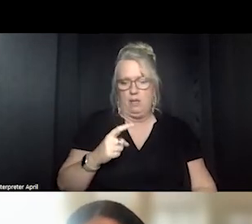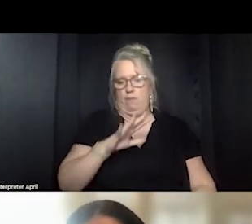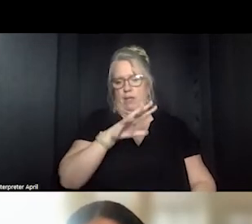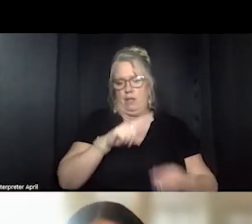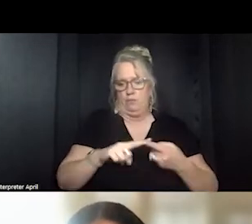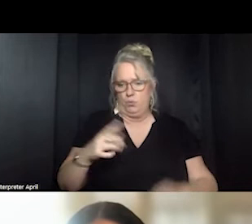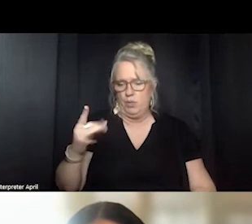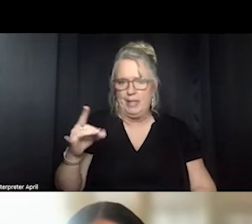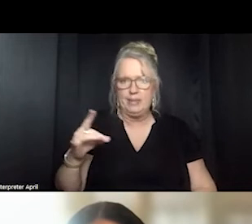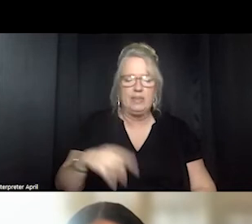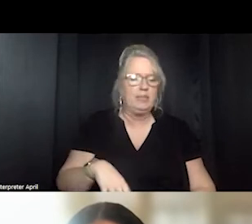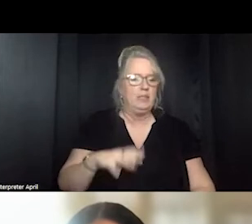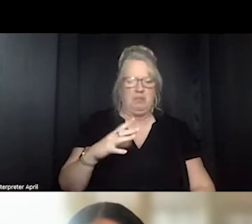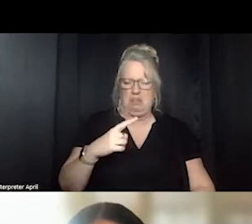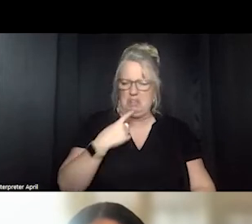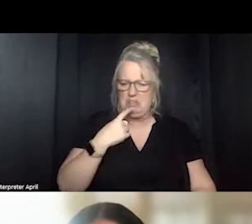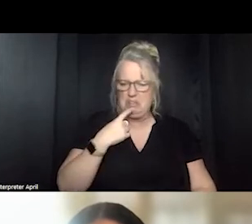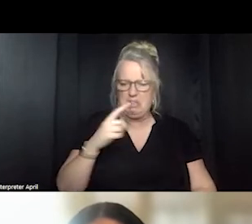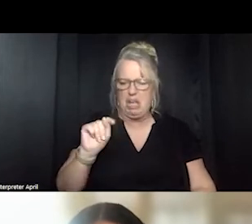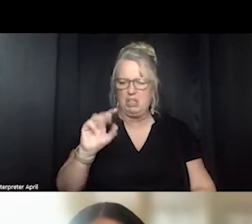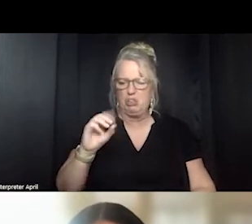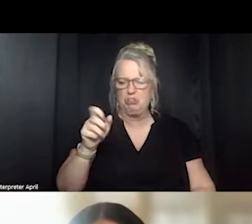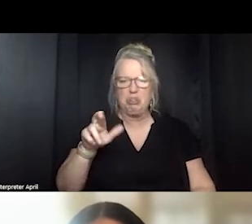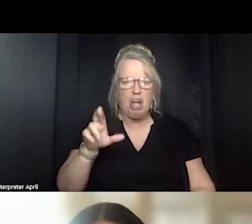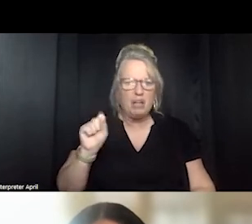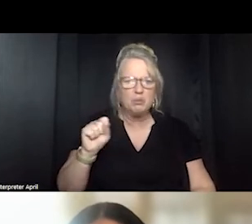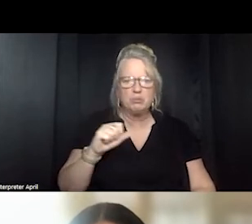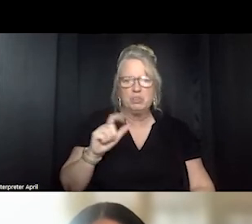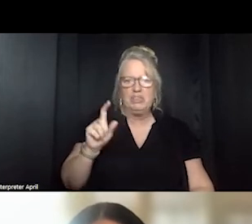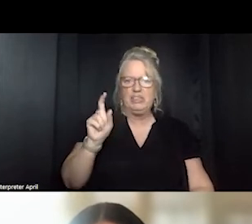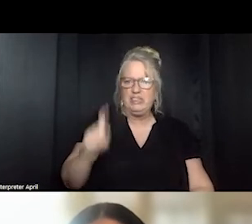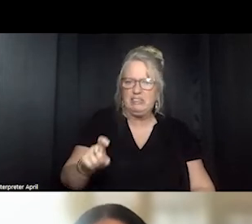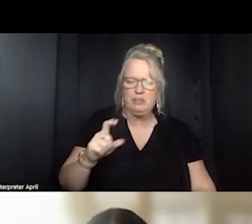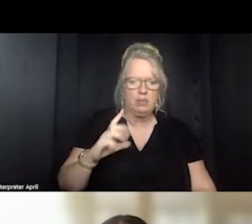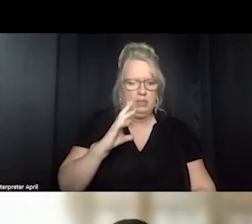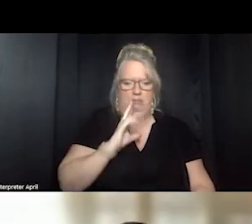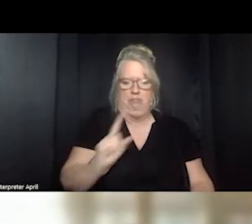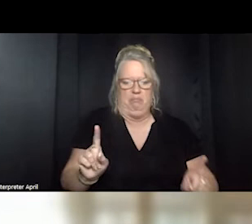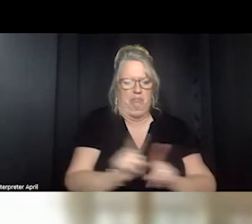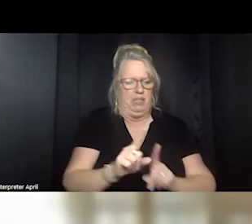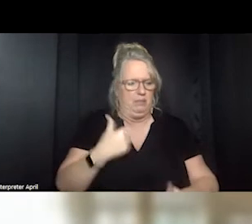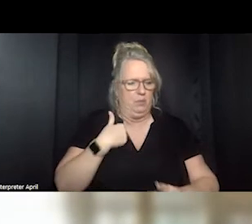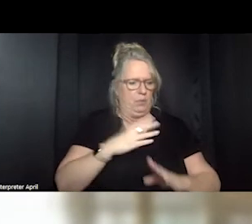THEY SAID, TODDLERS, ABSOLUTELY, NEED THIS, IT IS, IT WAS THE SAME, WE HAD A BARRIER IN OUR MINDS.